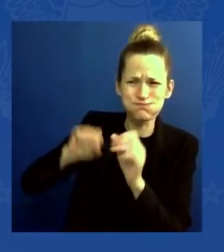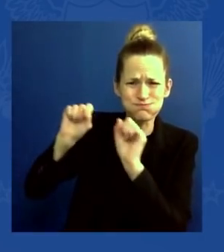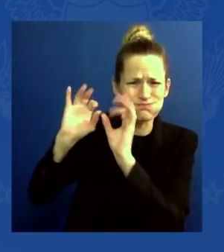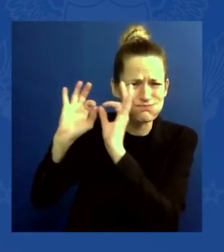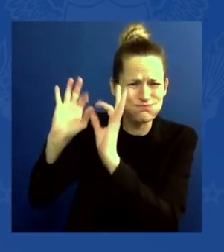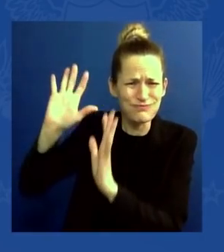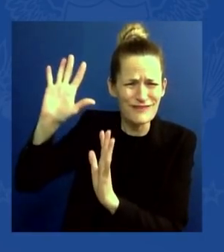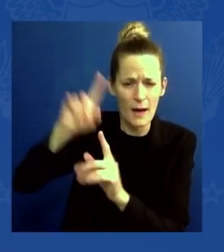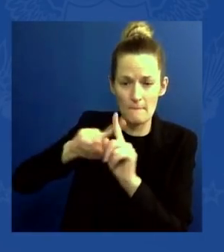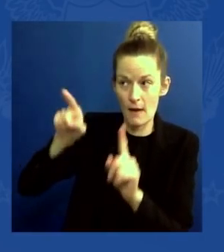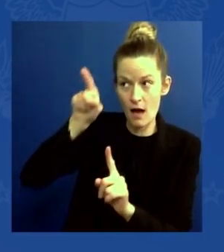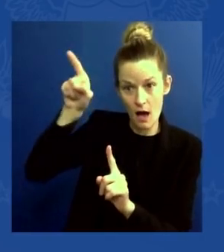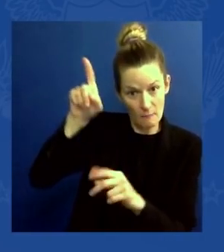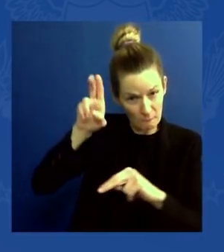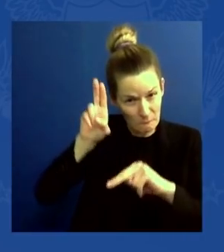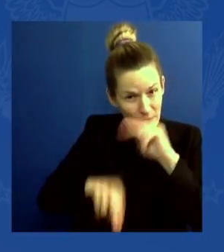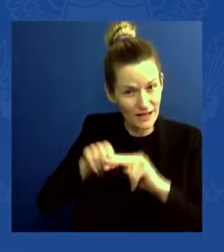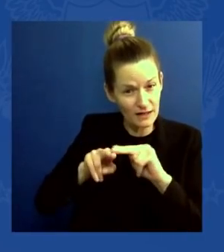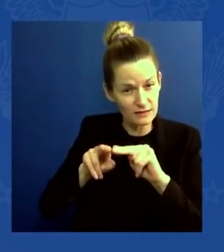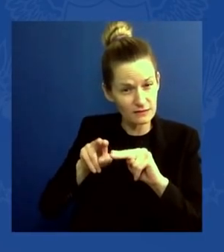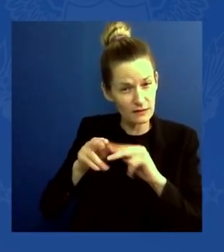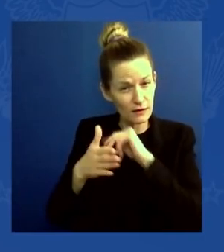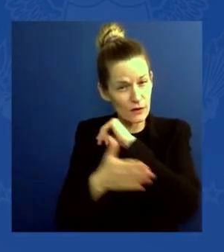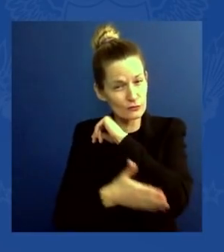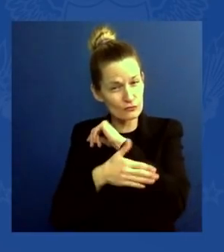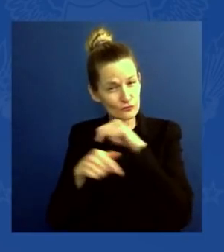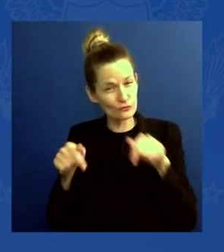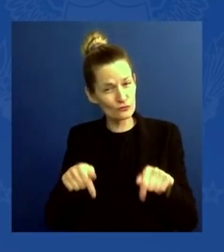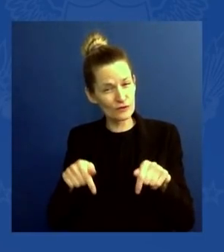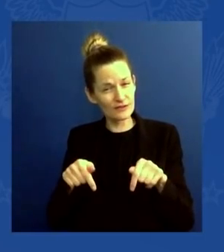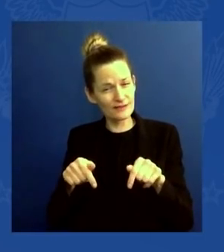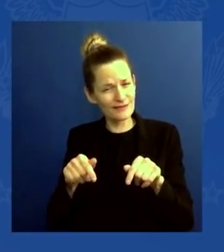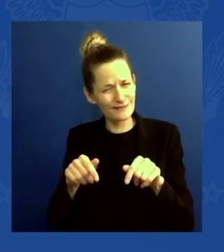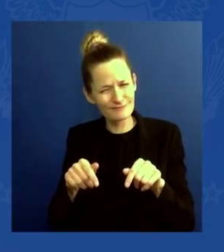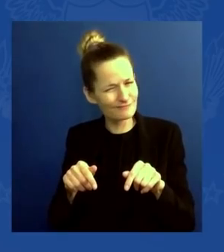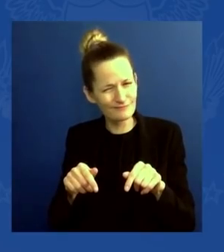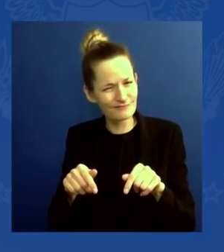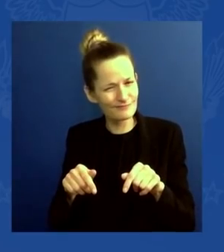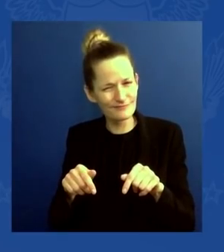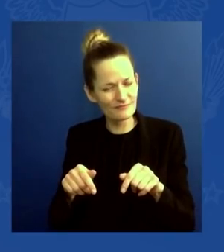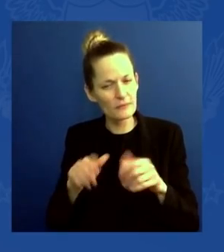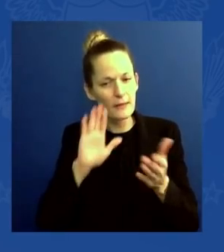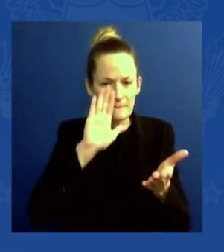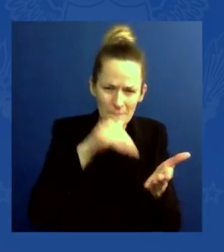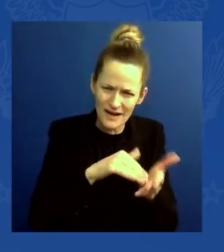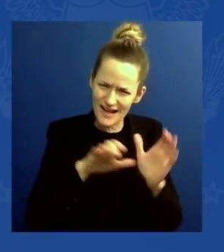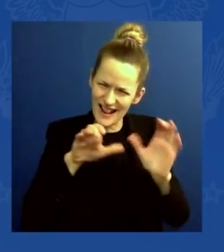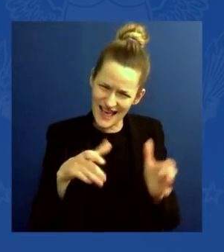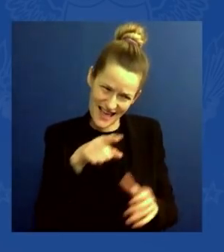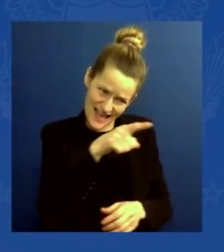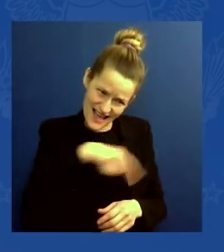They're the ones that built -- the middle class -- they're the ones that built the backbone of the country. And what I decided to do